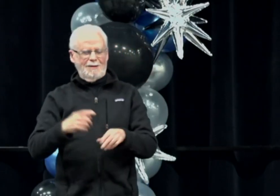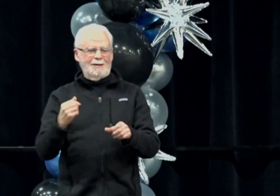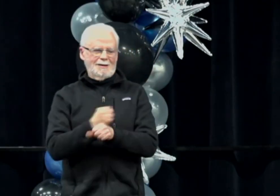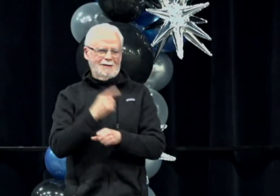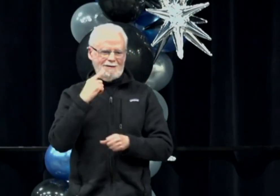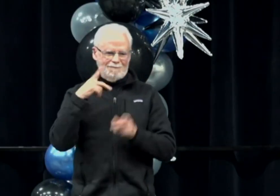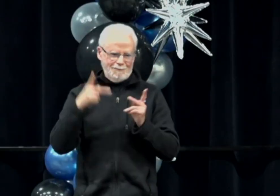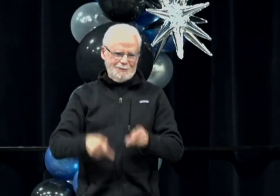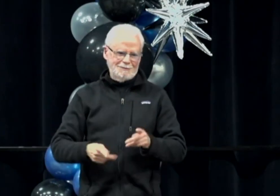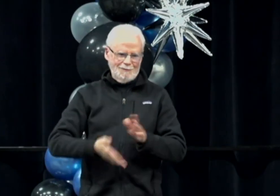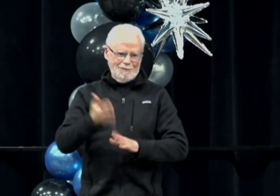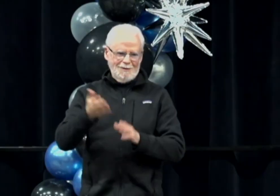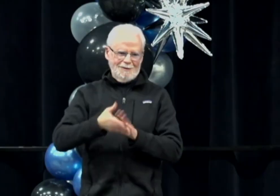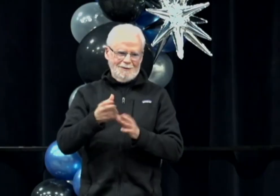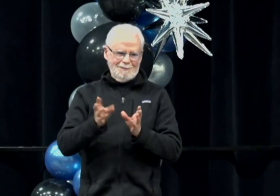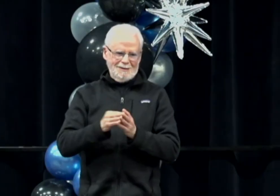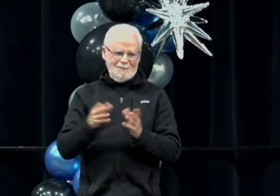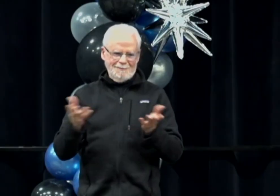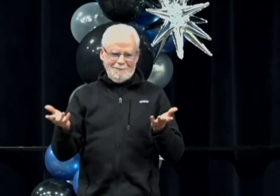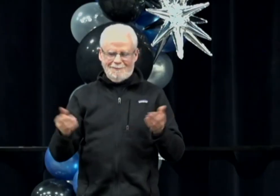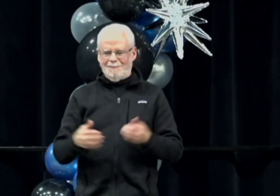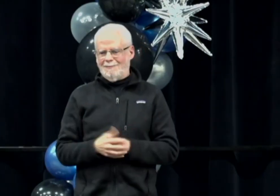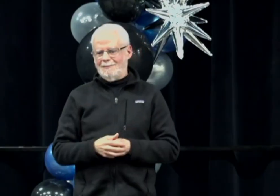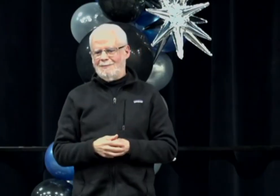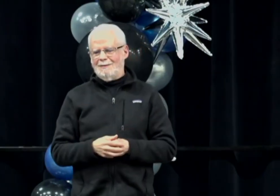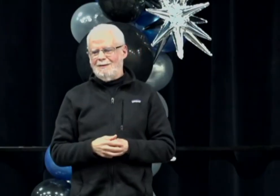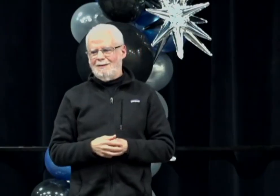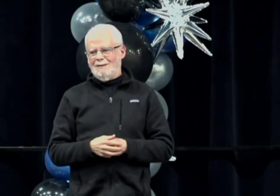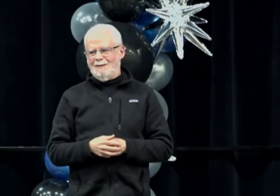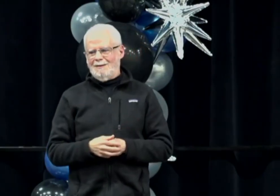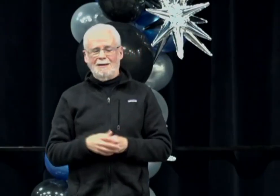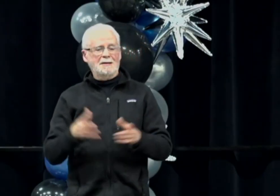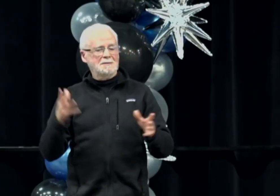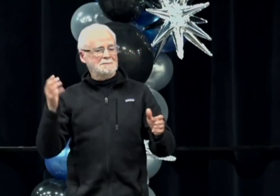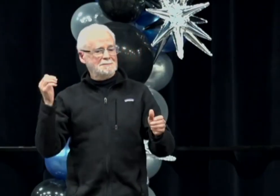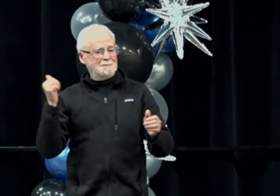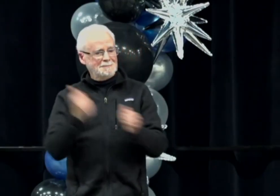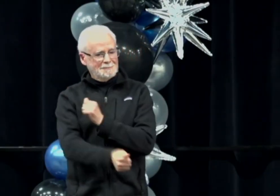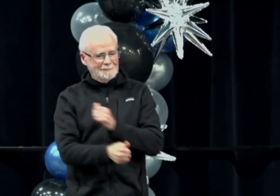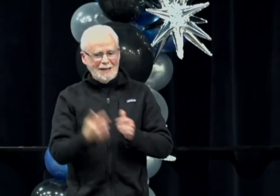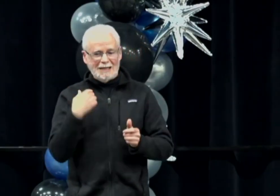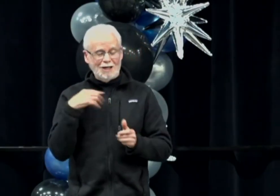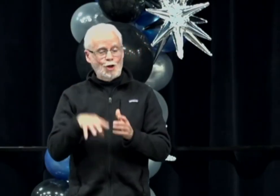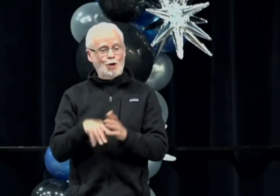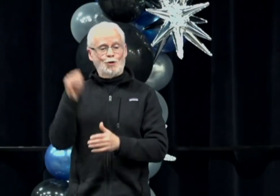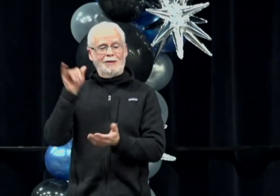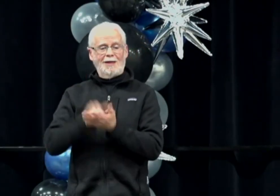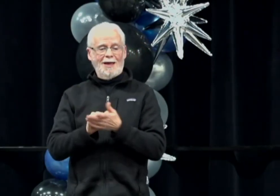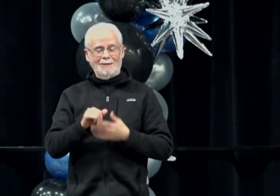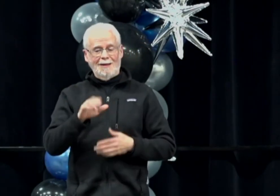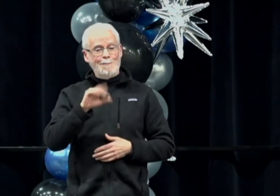had to fight through nerves, and said that it is time now for a Deaf person to run (chair)